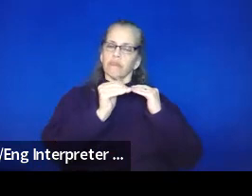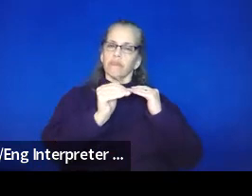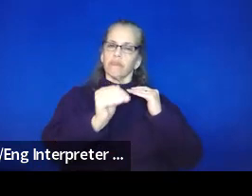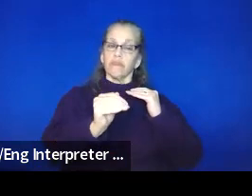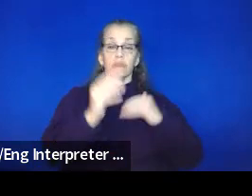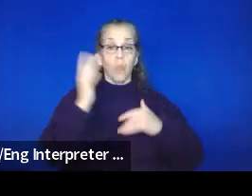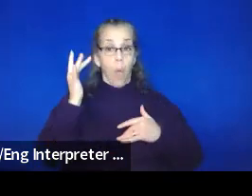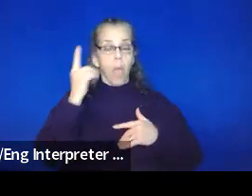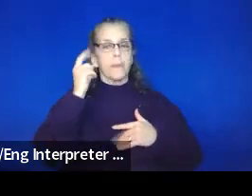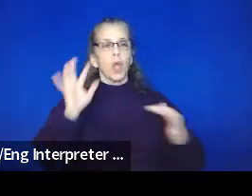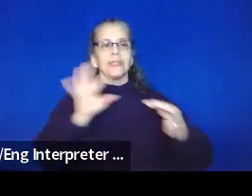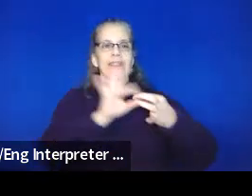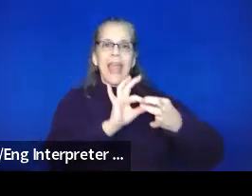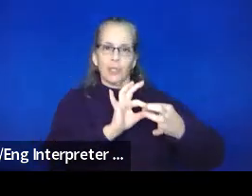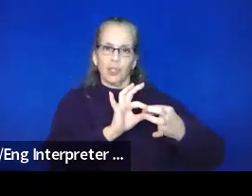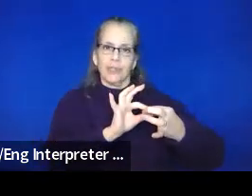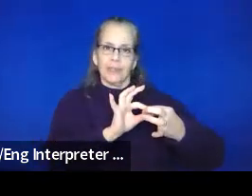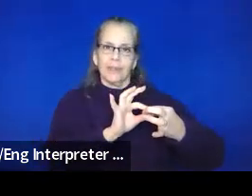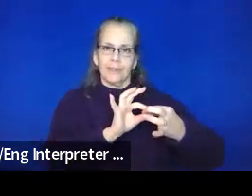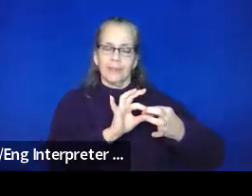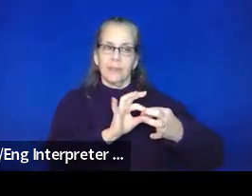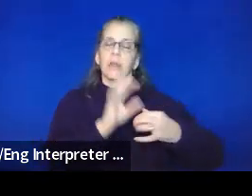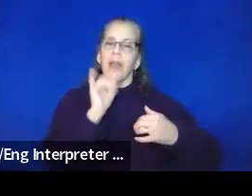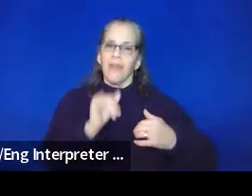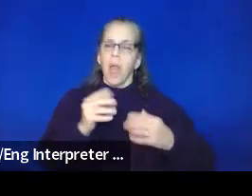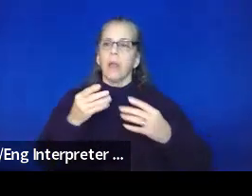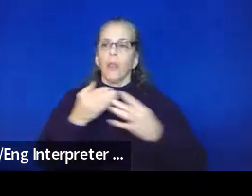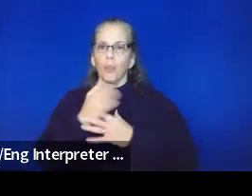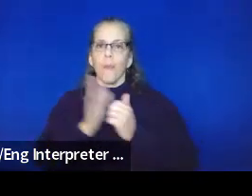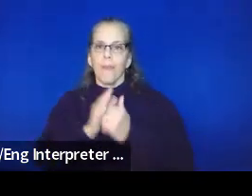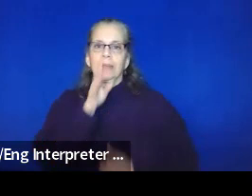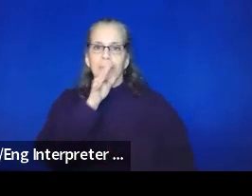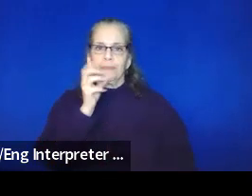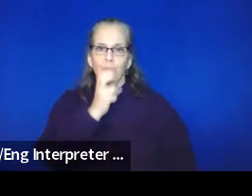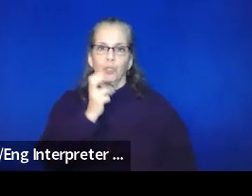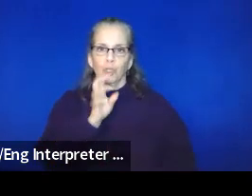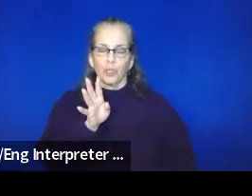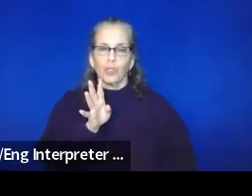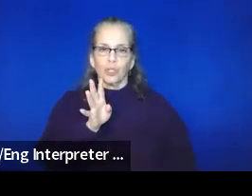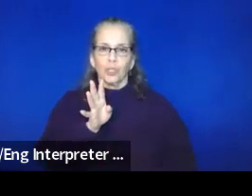monitoring your speech and making sure that you're making up for your inability to hear